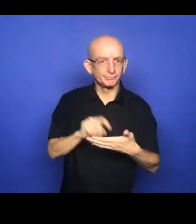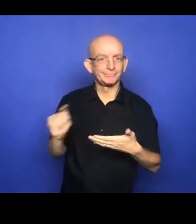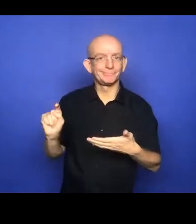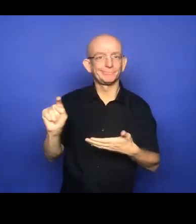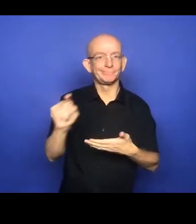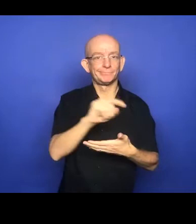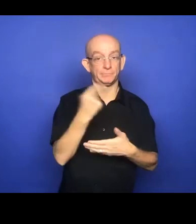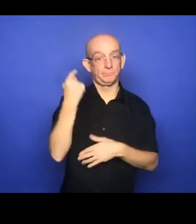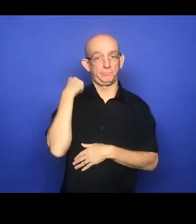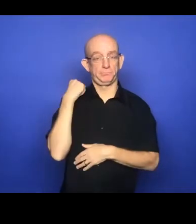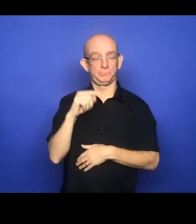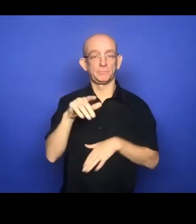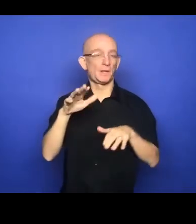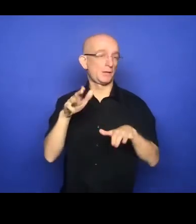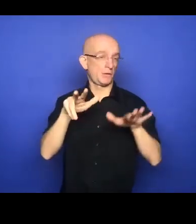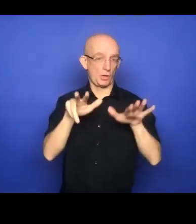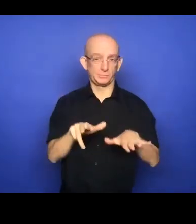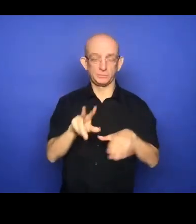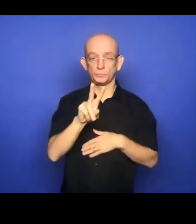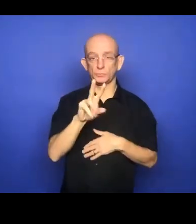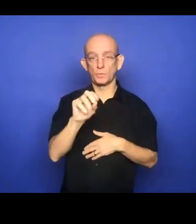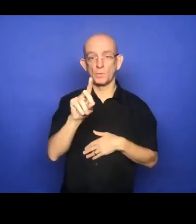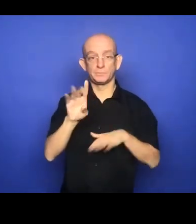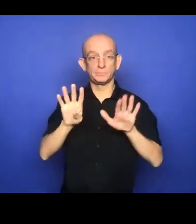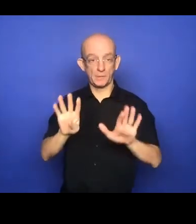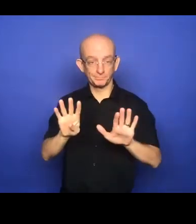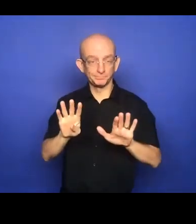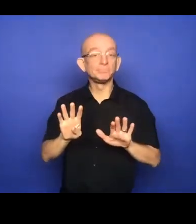August 2019. There was a gap realized in official